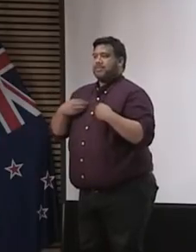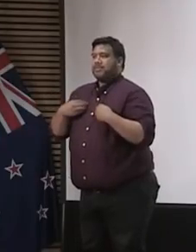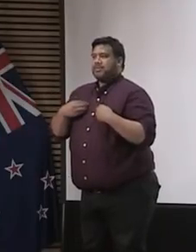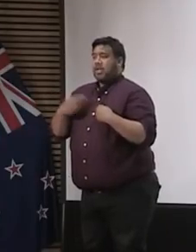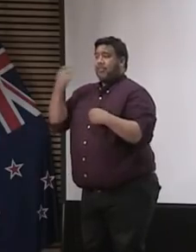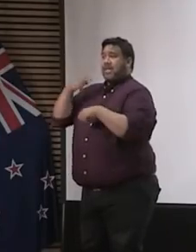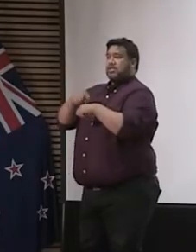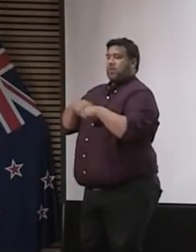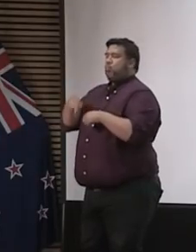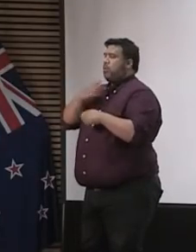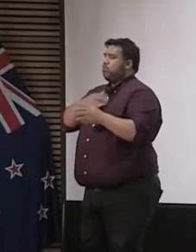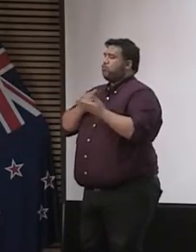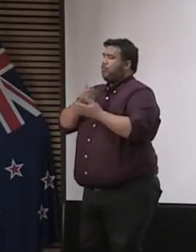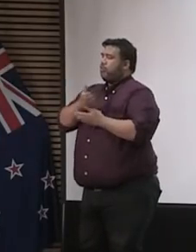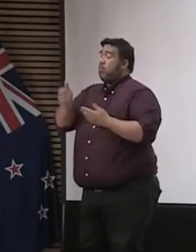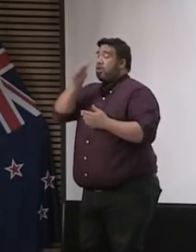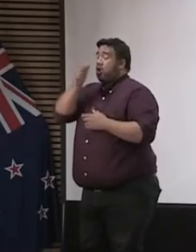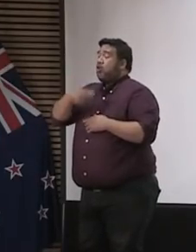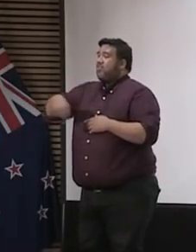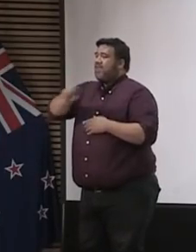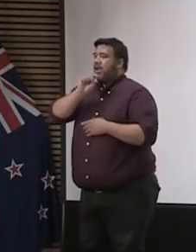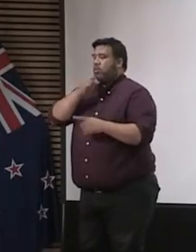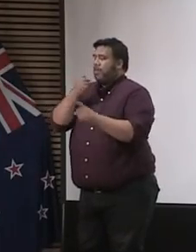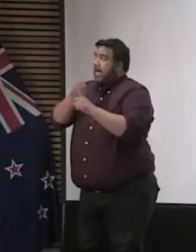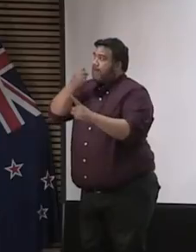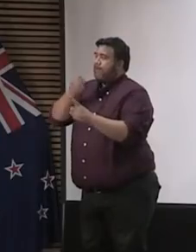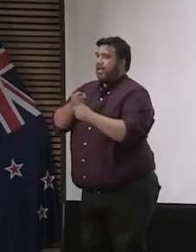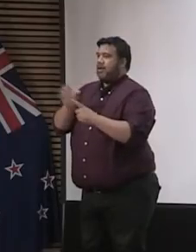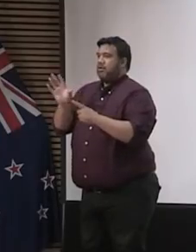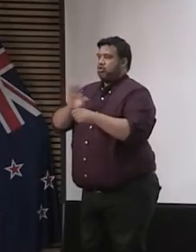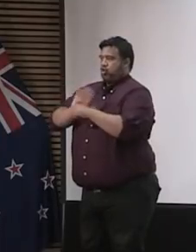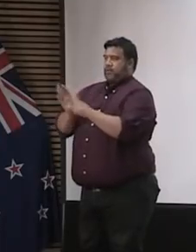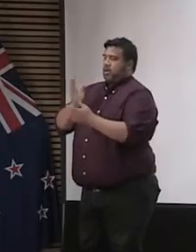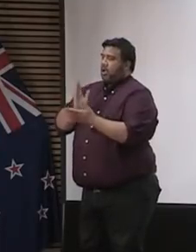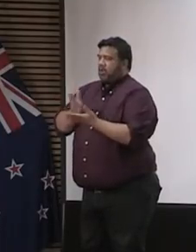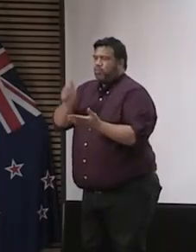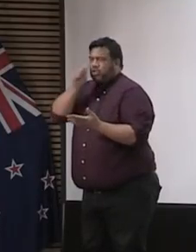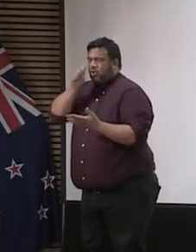thatSMEs were going to be some ofthe most affected groups byNew Zealand's responsegenerally.